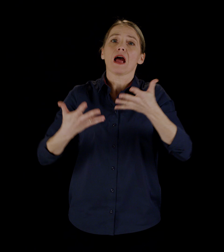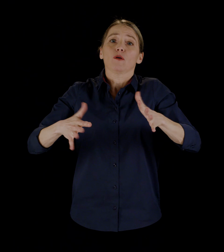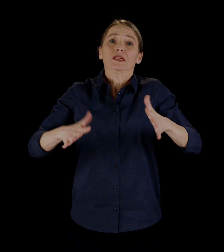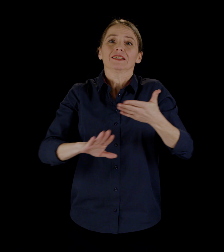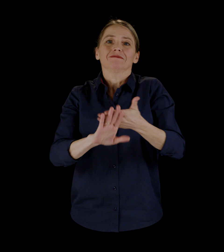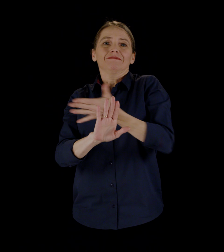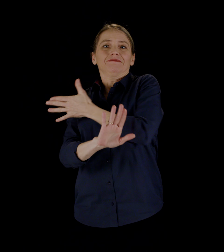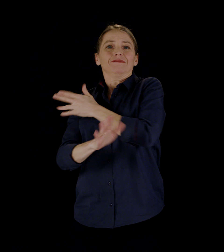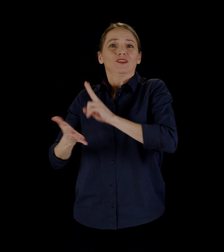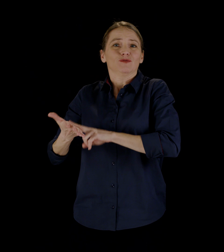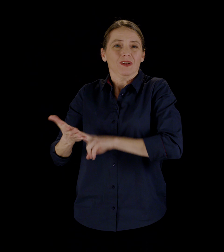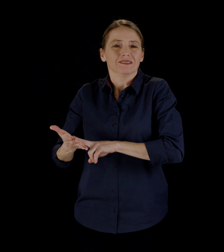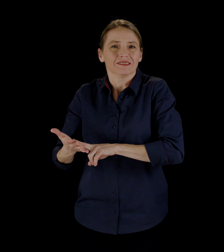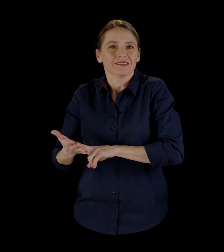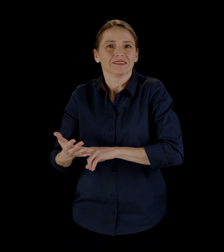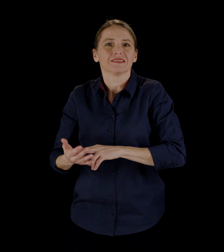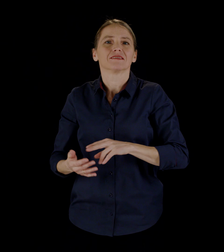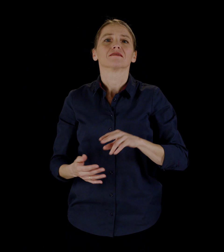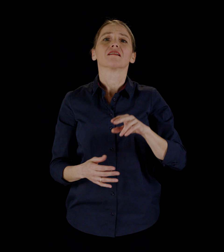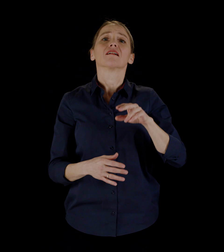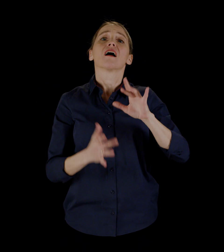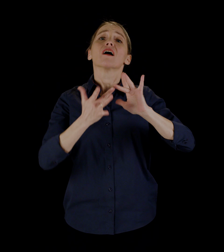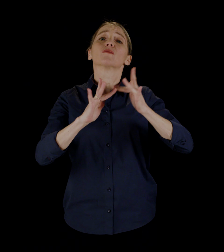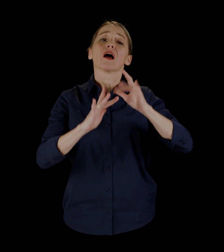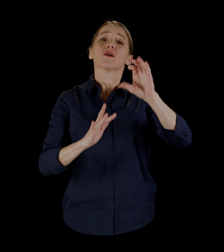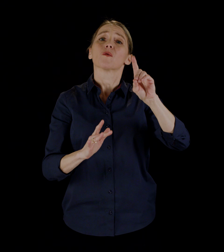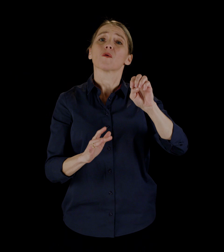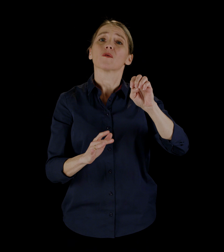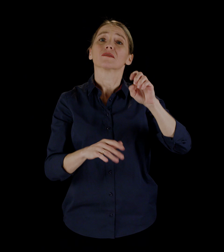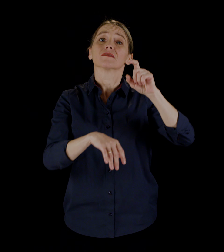came in to force on January 31, 2020.